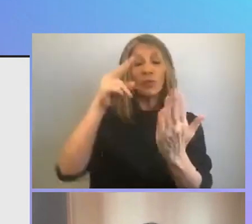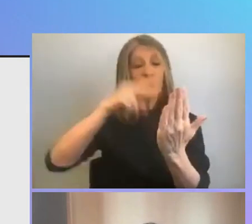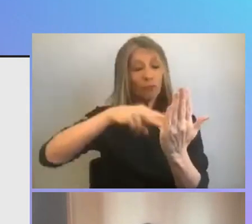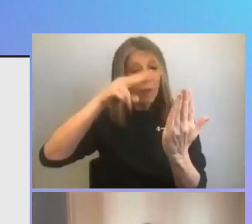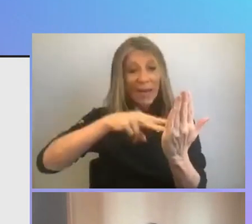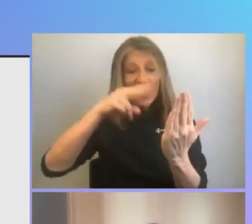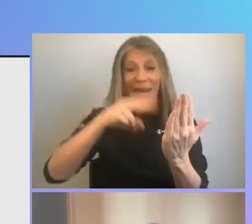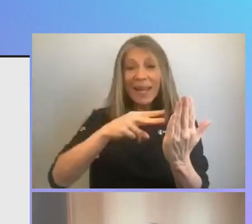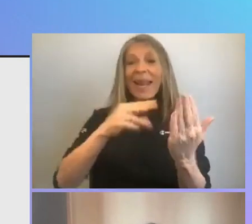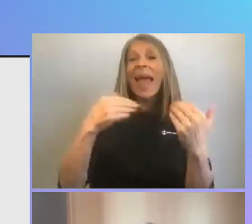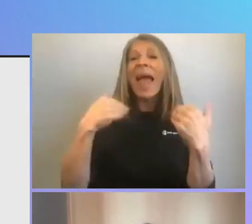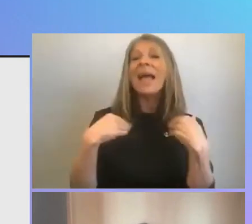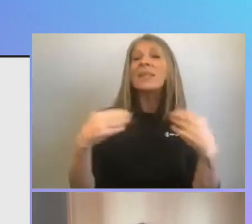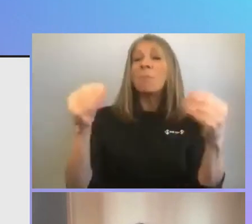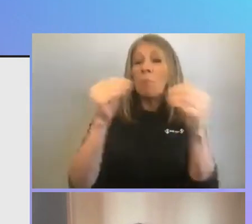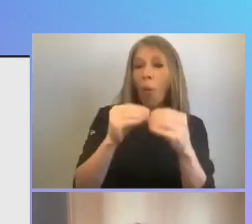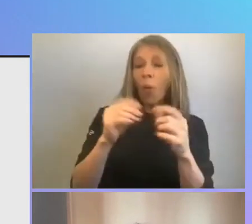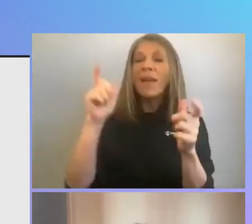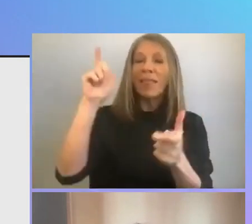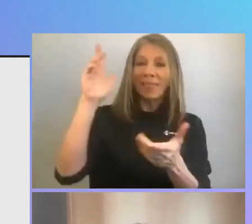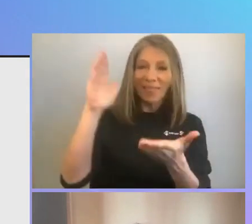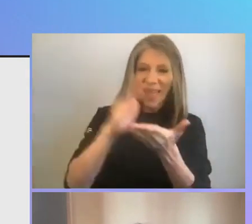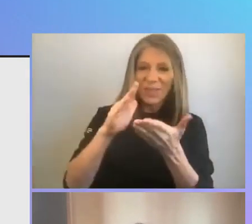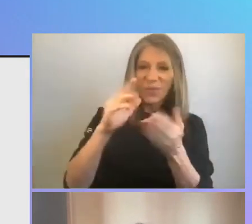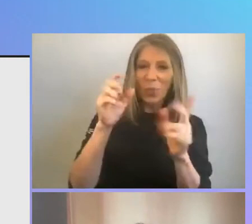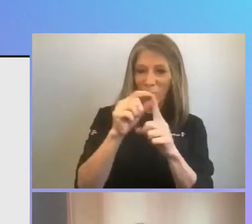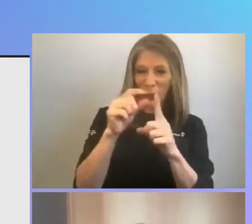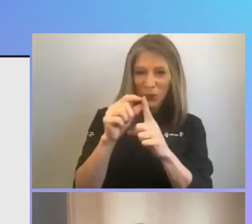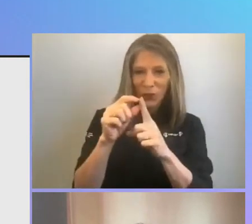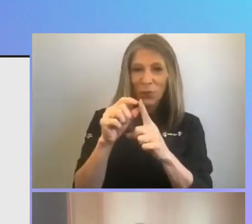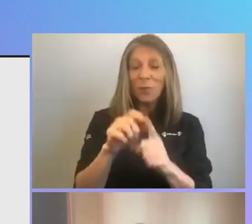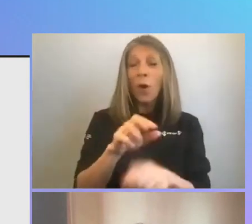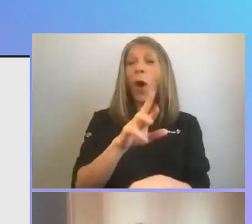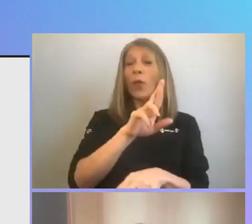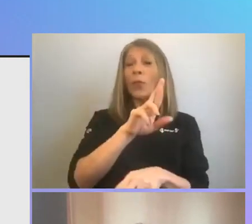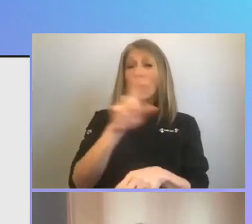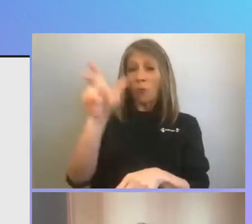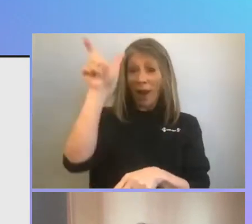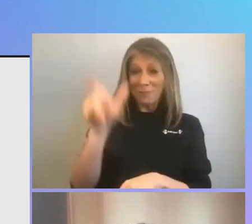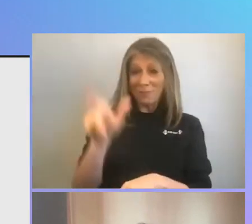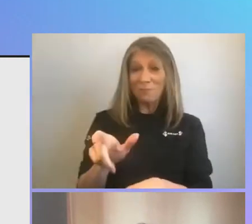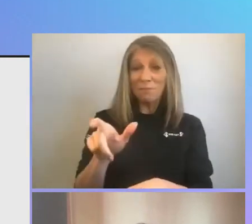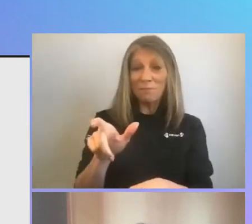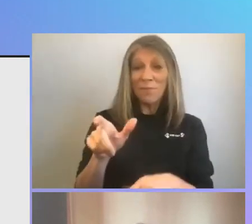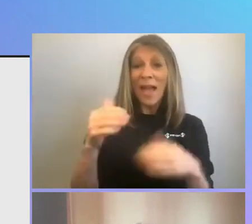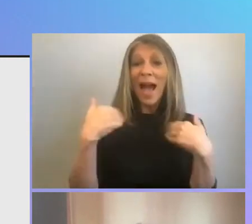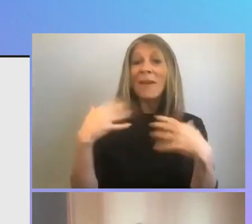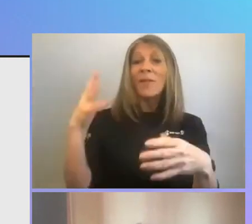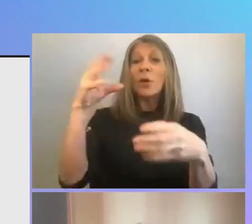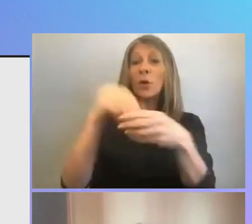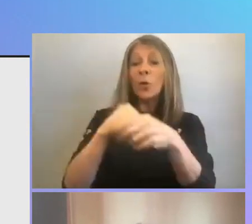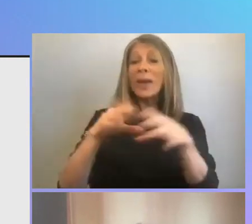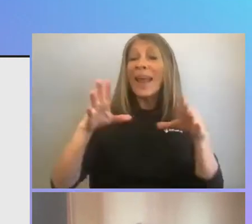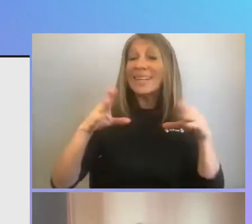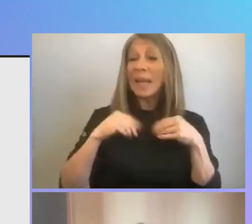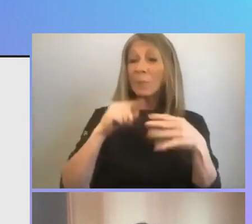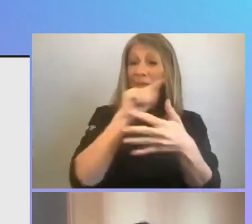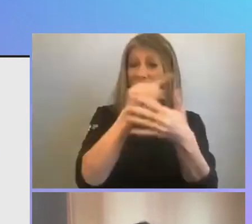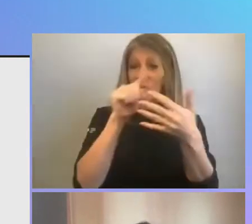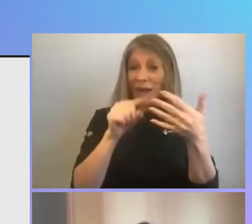covers more and less words. So on the right hand side of the slide, I have included the acceptance criteria of a single